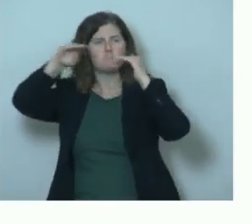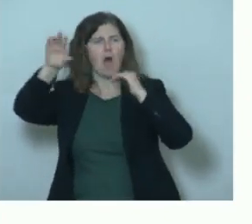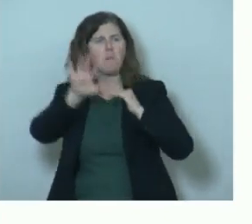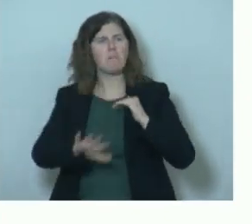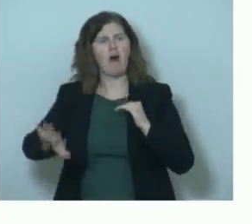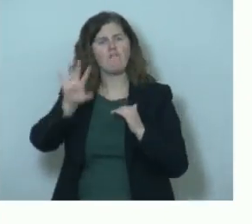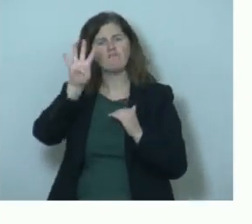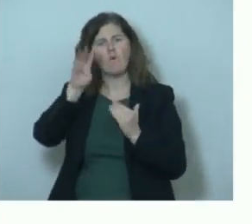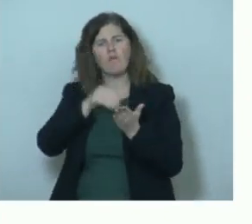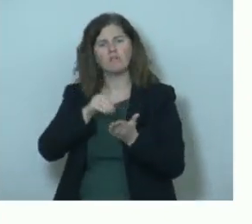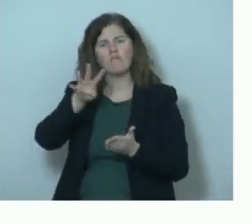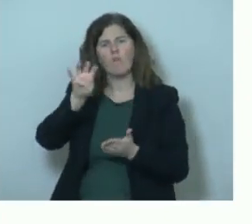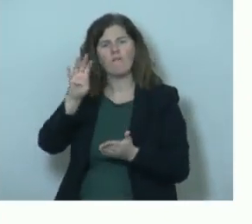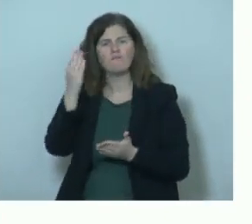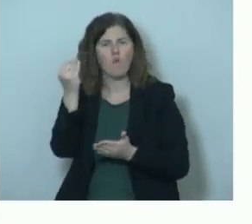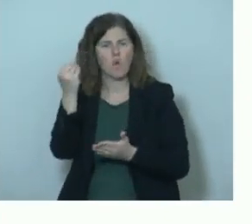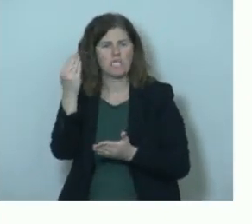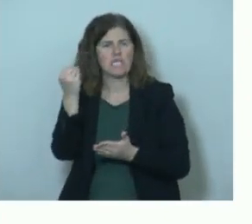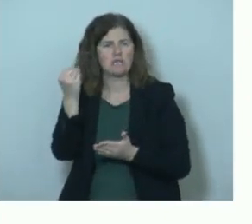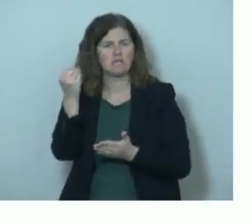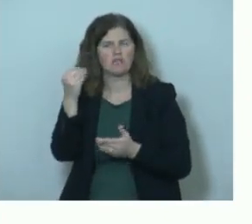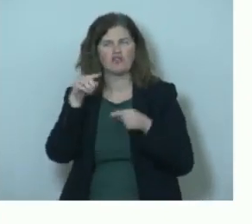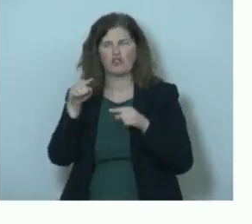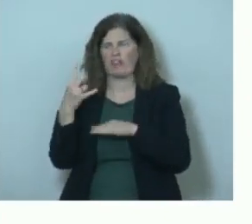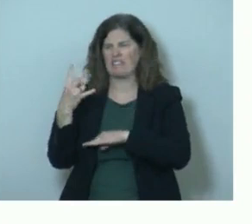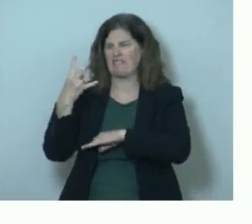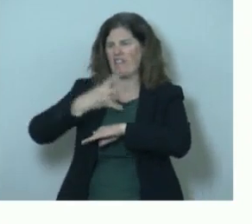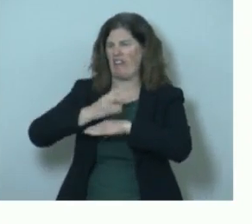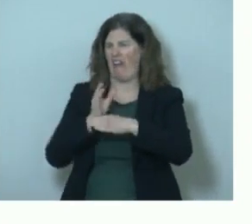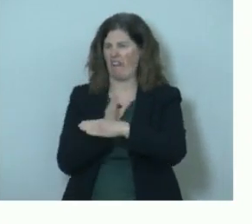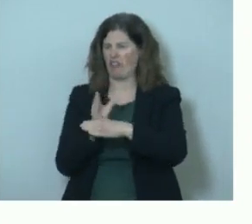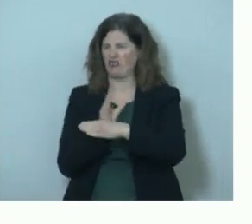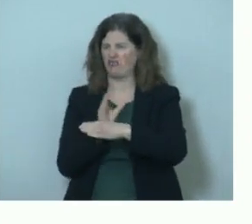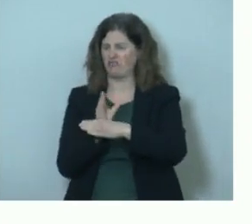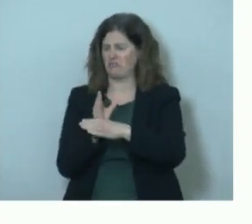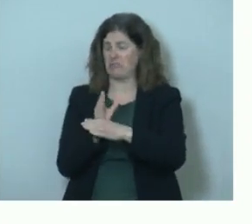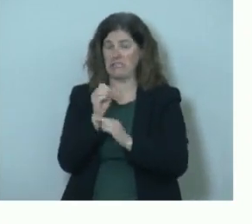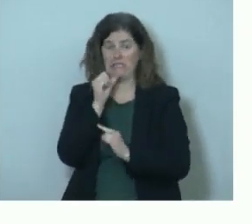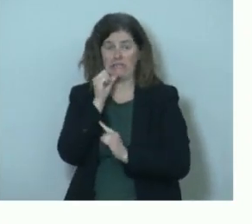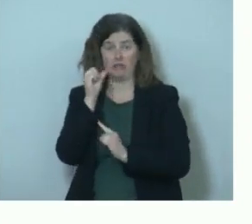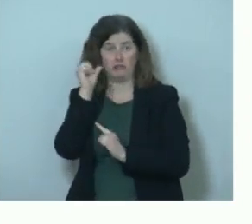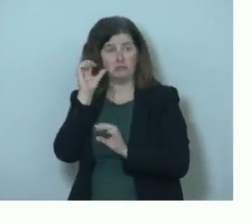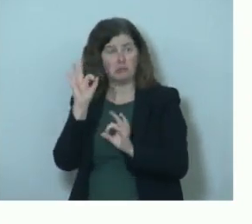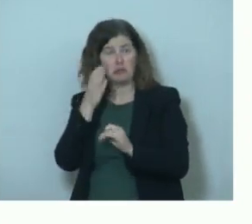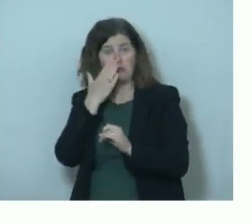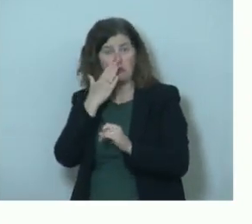EXPANDING TESTING DRAMATICALLY, YOU CAN SEE THE SLOPE OF THE LINE GOING UP.